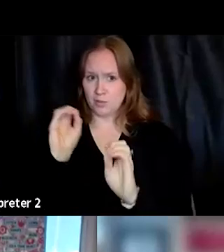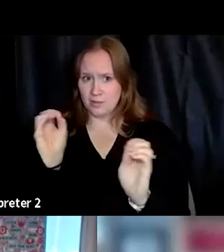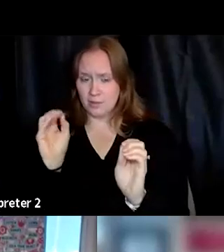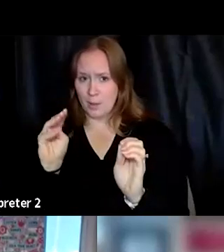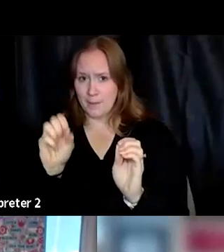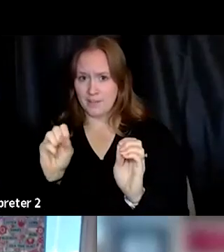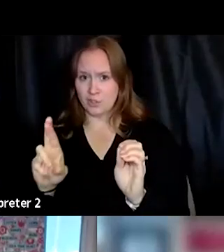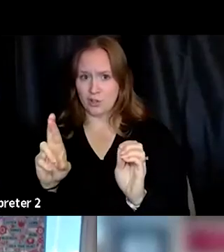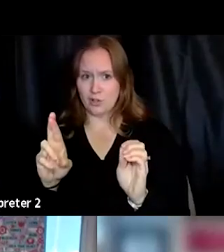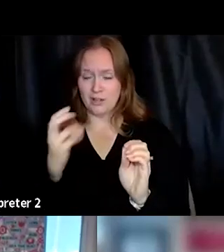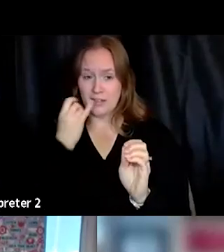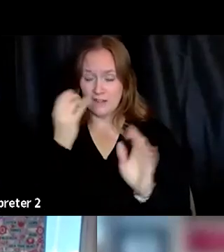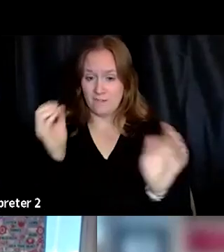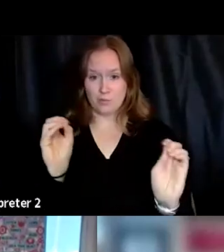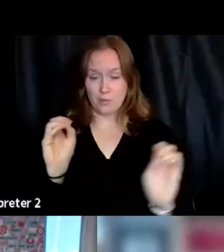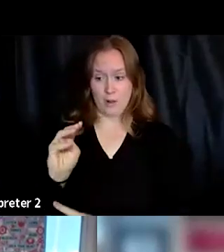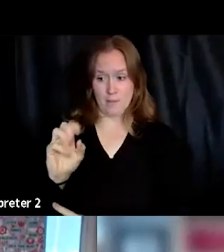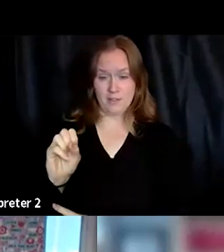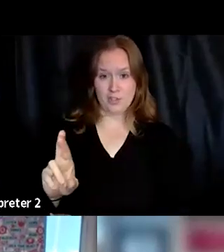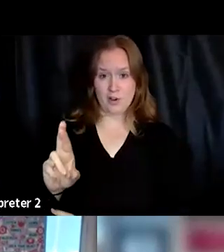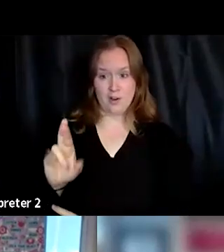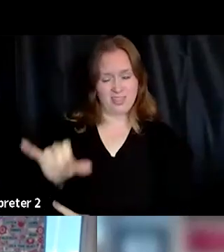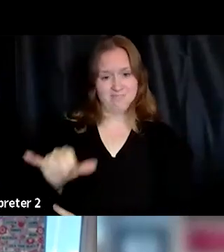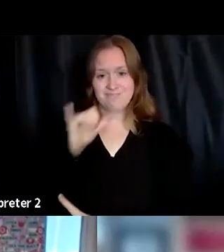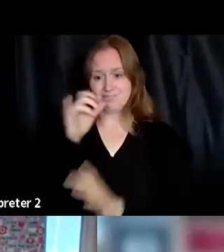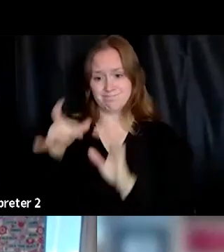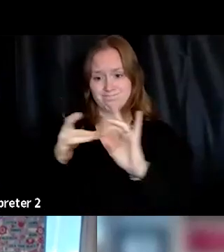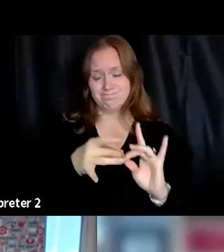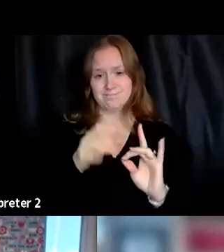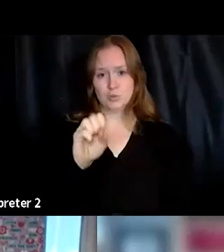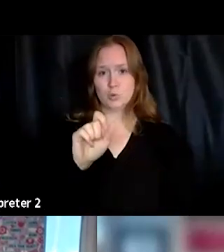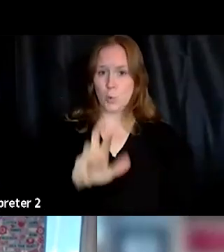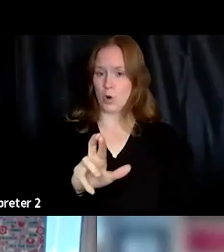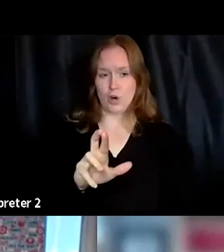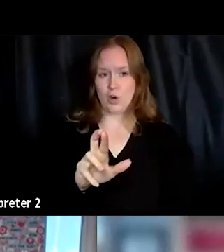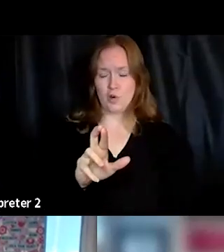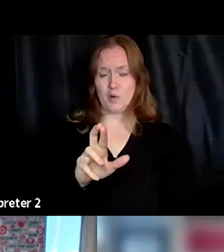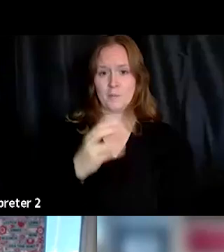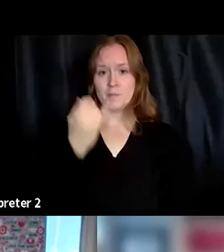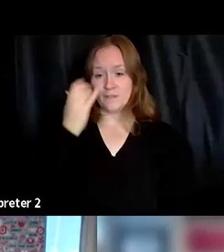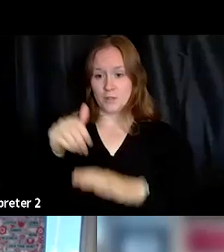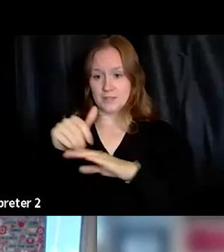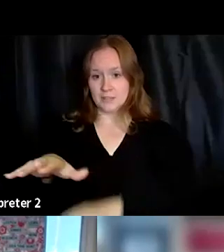if it doesn't have an MSR. And bottom line, if you're submitting SOAR-assisted applications